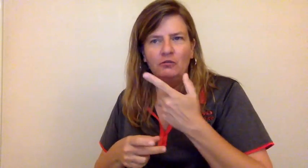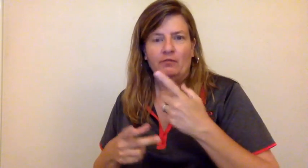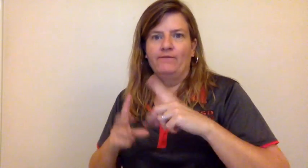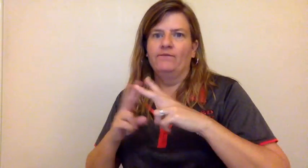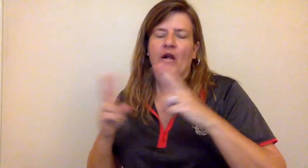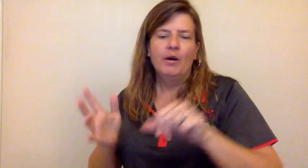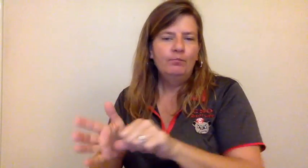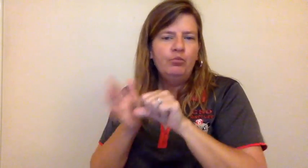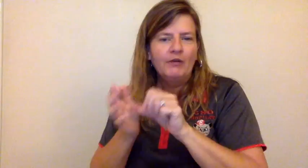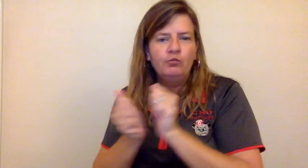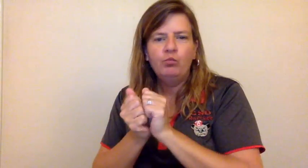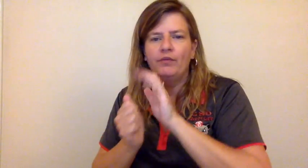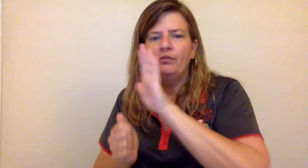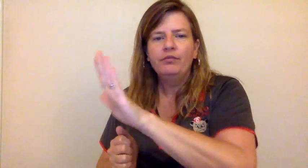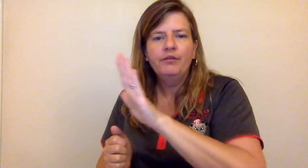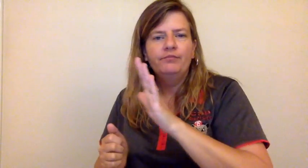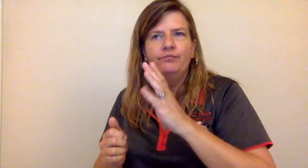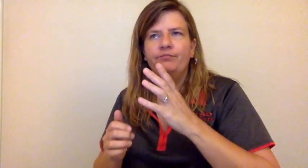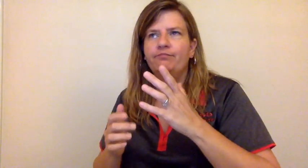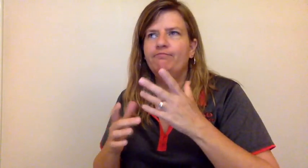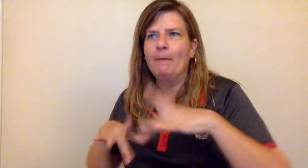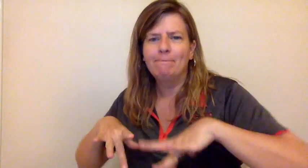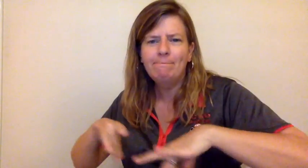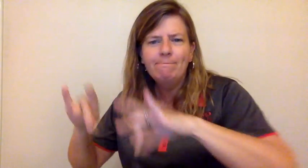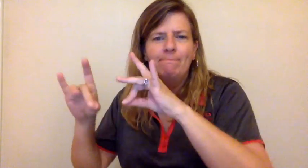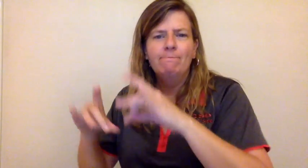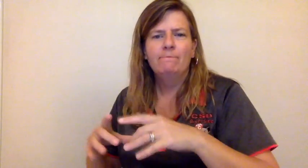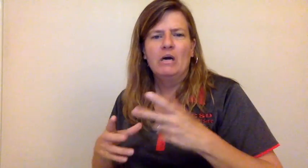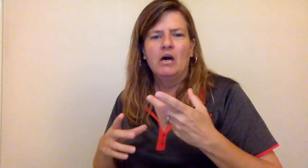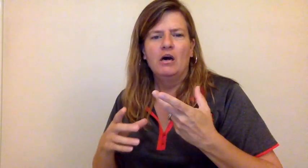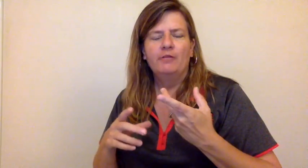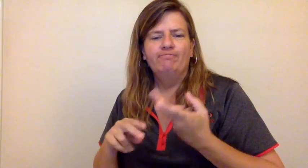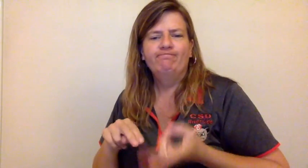supervisor has been incredibly impressed with their ability to